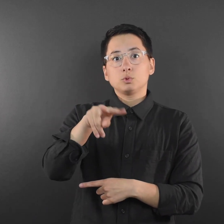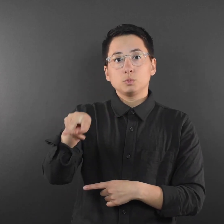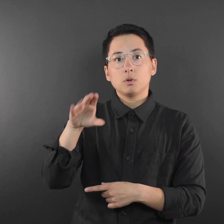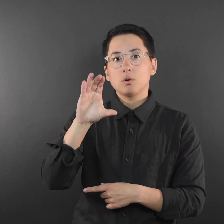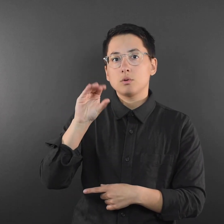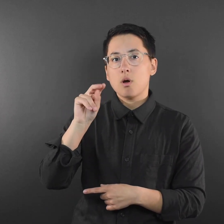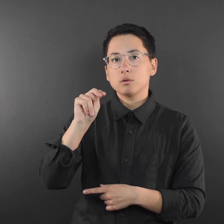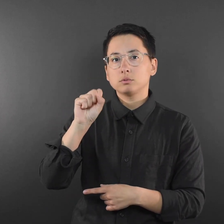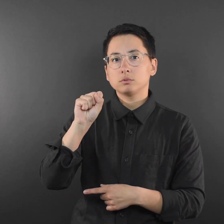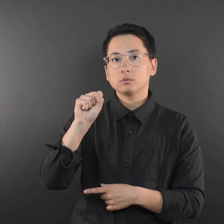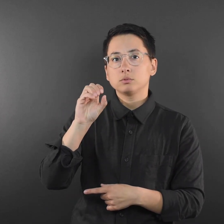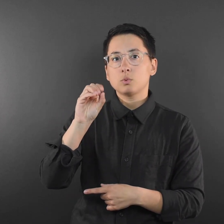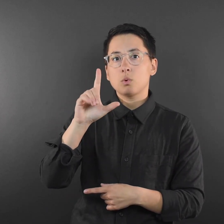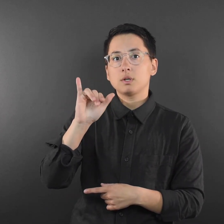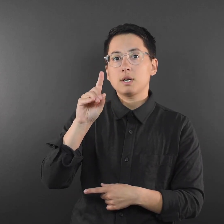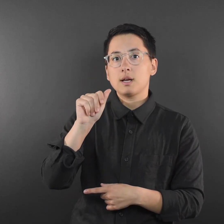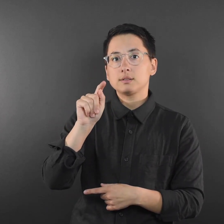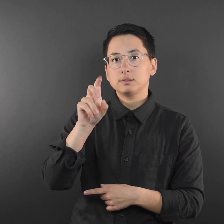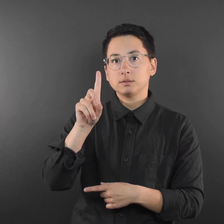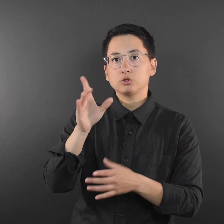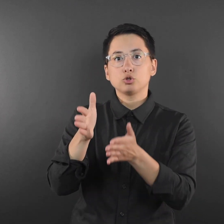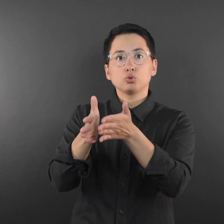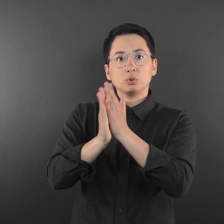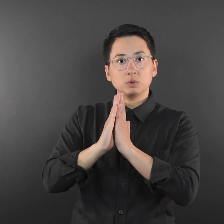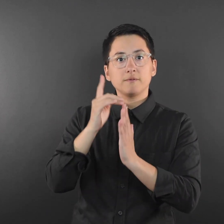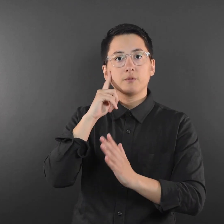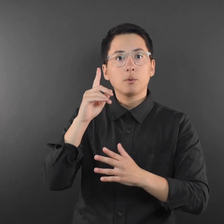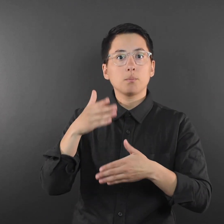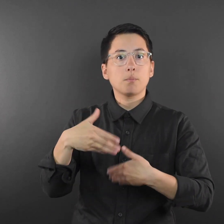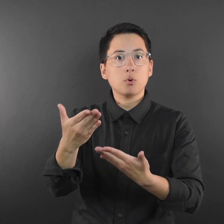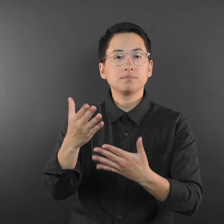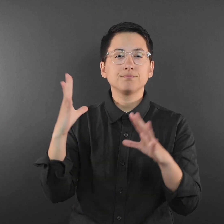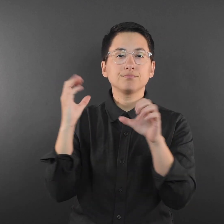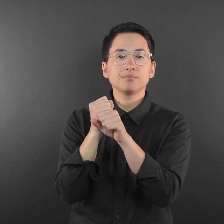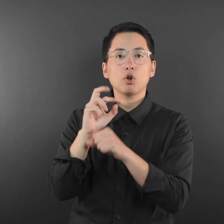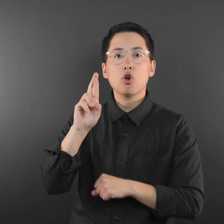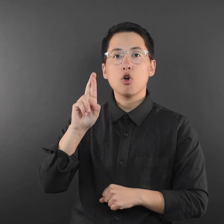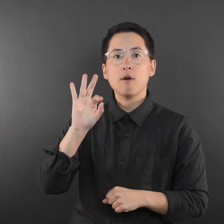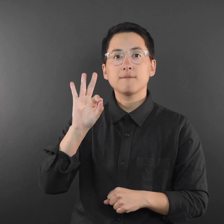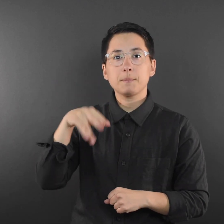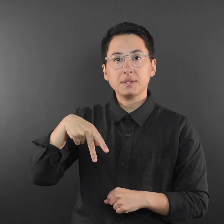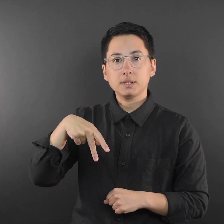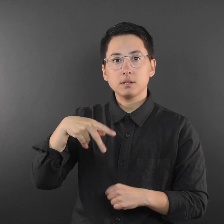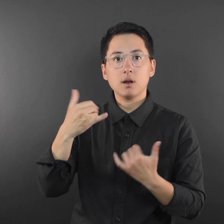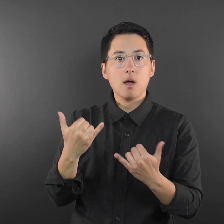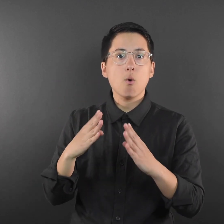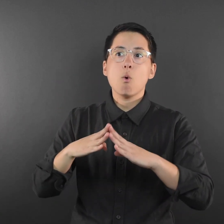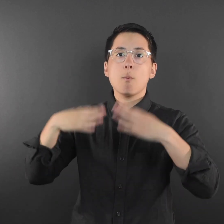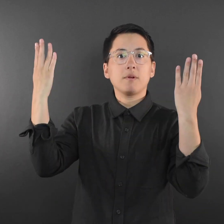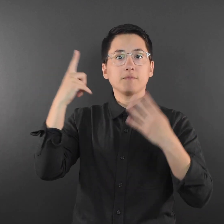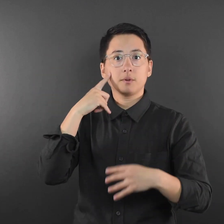Consolidated Request for Proposals (RFP) is now open for applications.